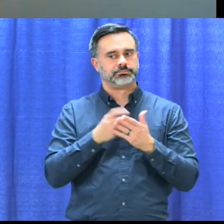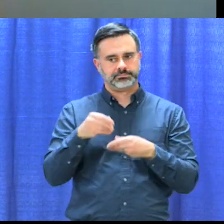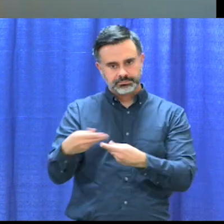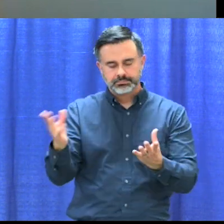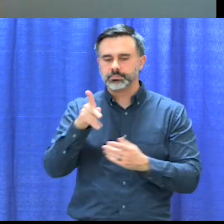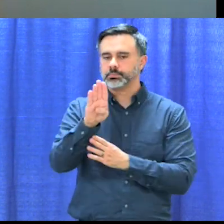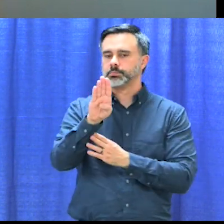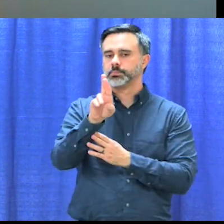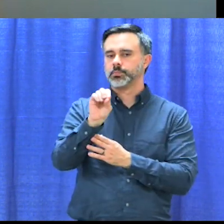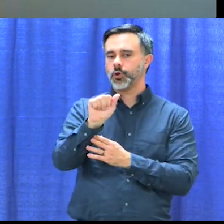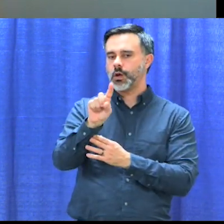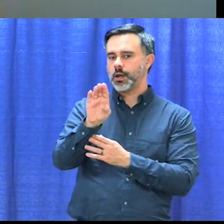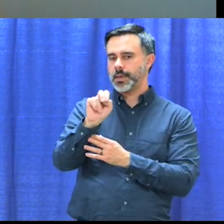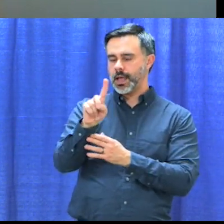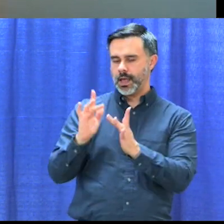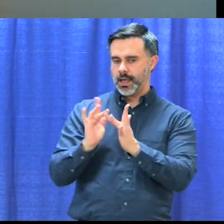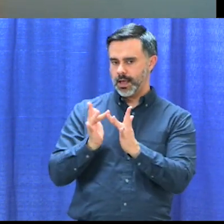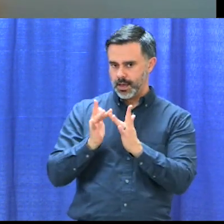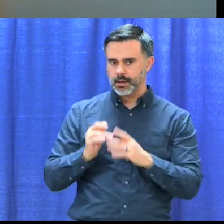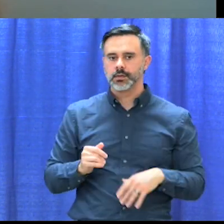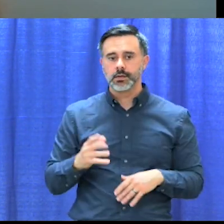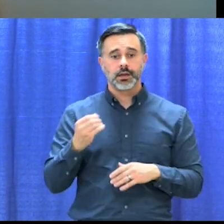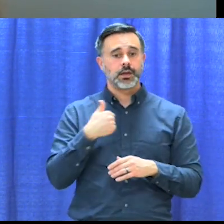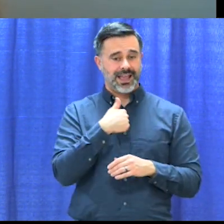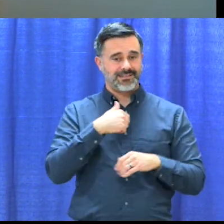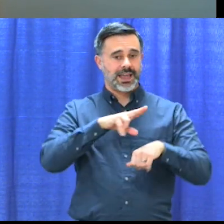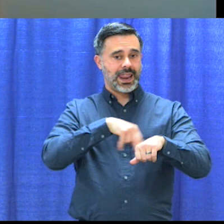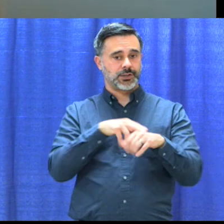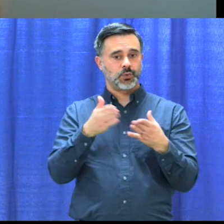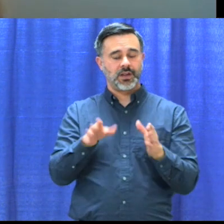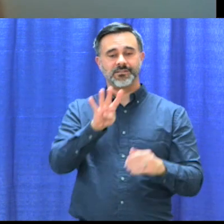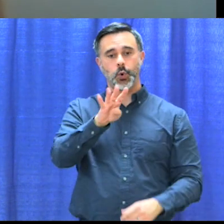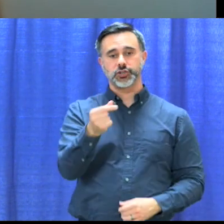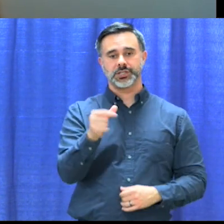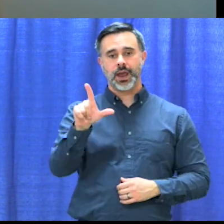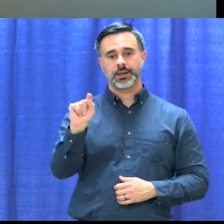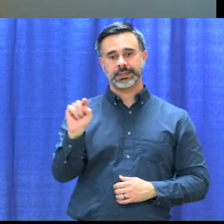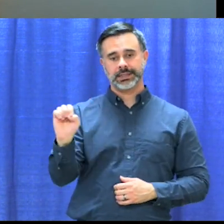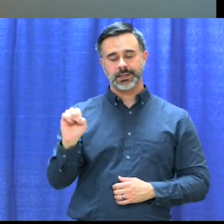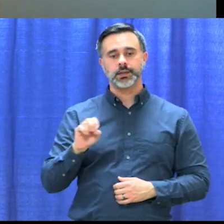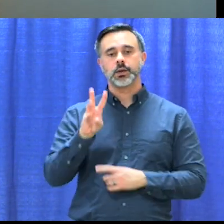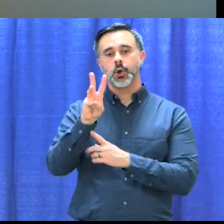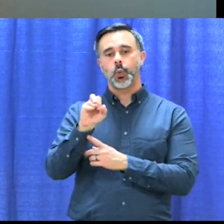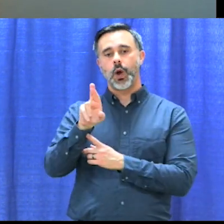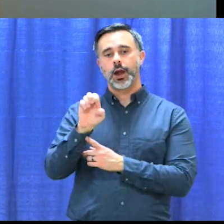and in fact has deployed a nationwide 4G LTE wireless now work that provides broadband